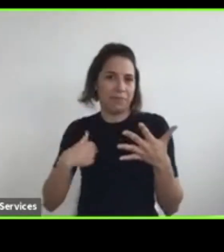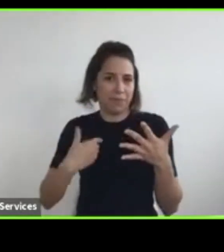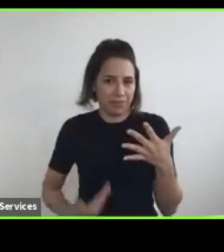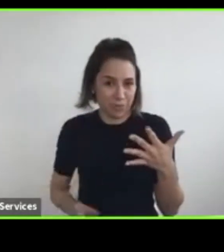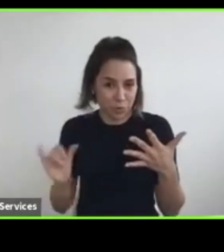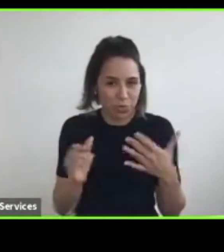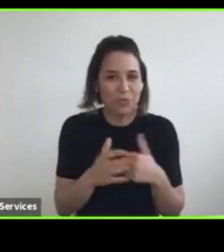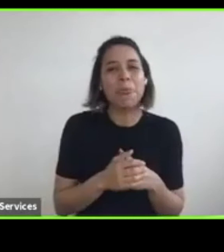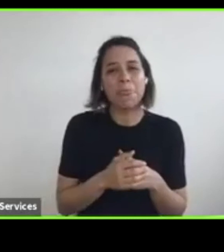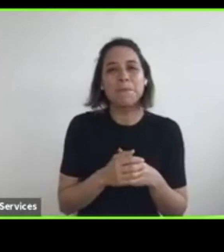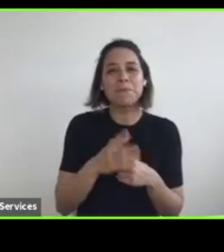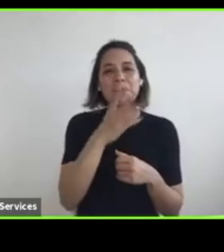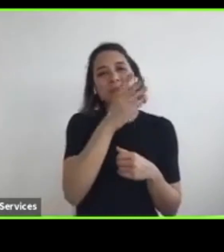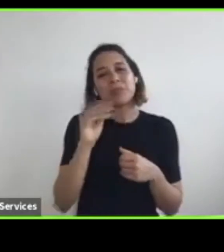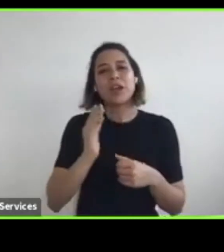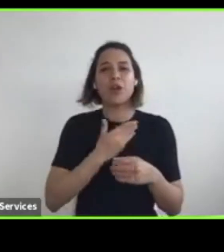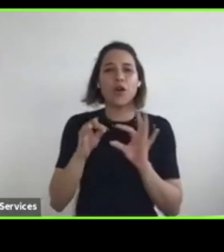THE SYMPOSIUM COORDINATOR, BRINDA GUHA, WORKED